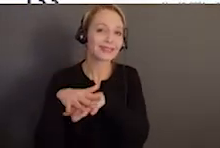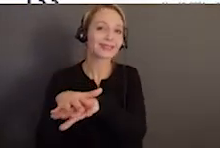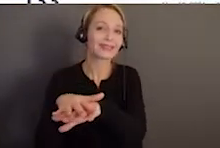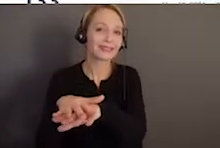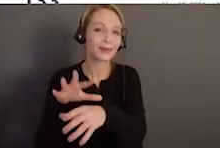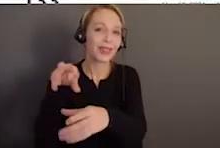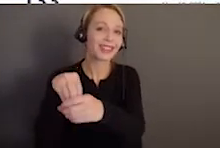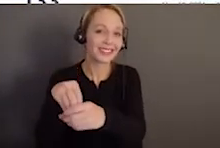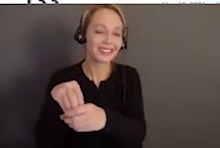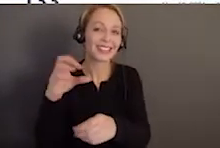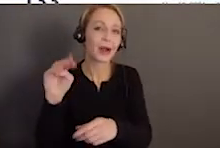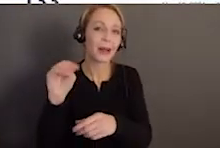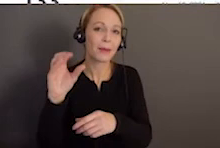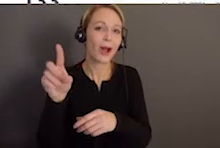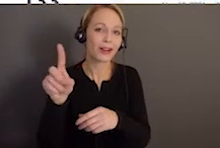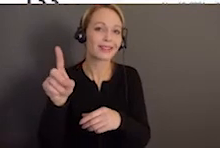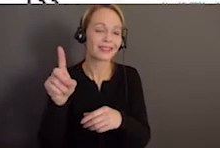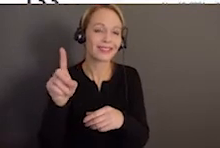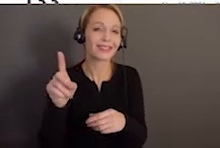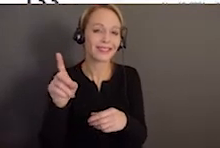AND THIS IS AN EXAMPLE OF THAT.